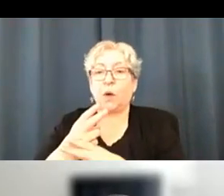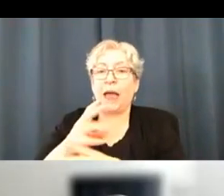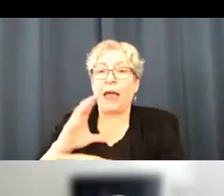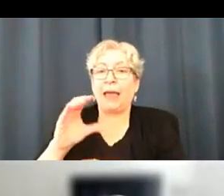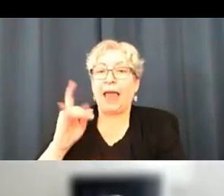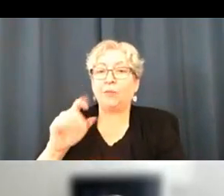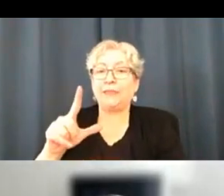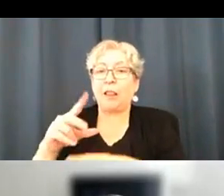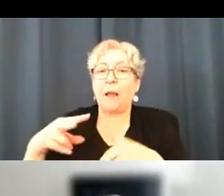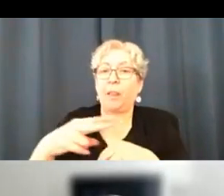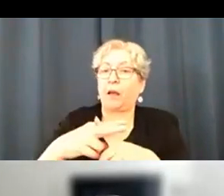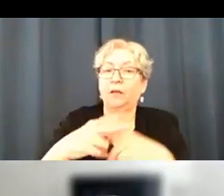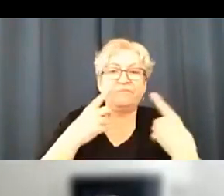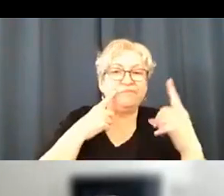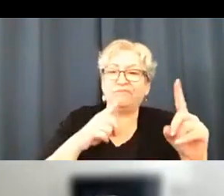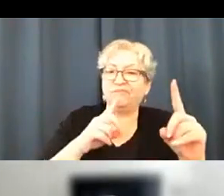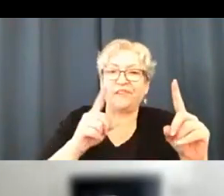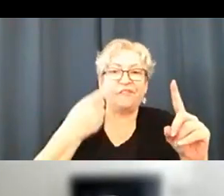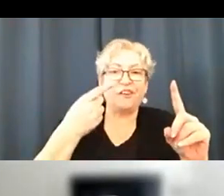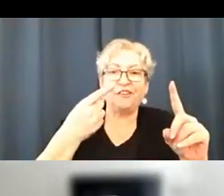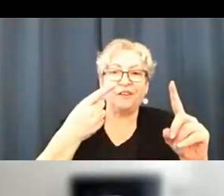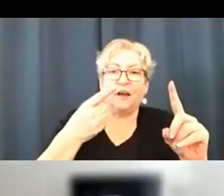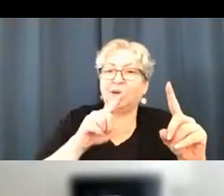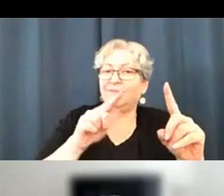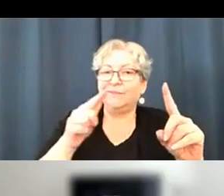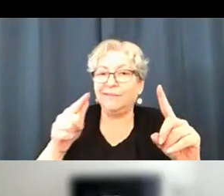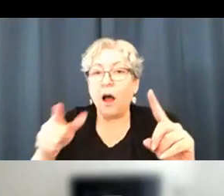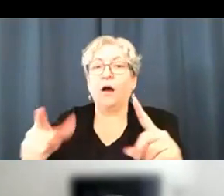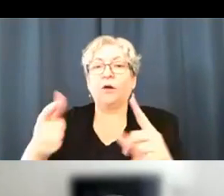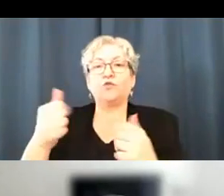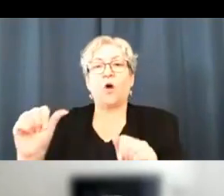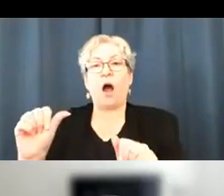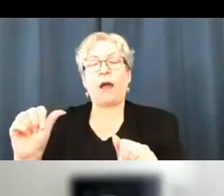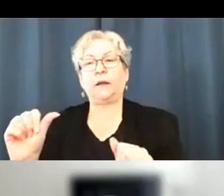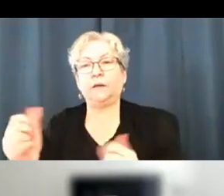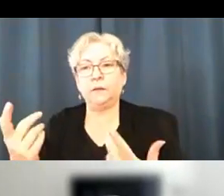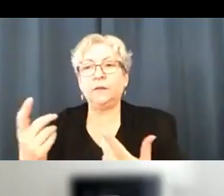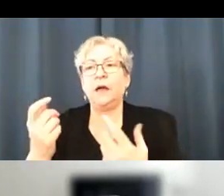and the first one doesn't work very well. Maybe there's a couple of different layouts you can try. So, a lot of the times,